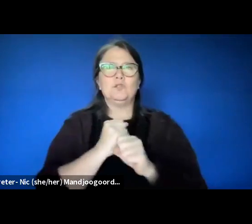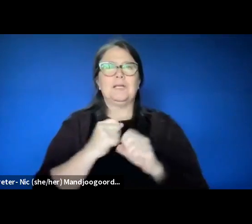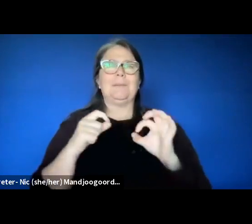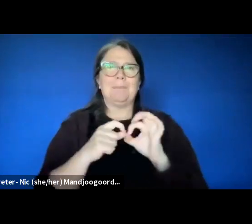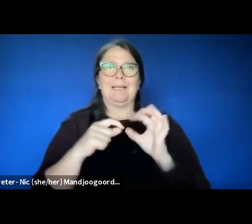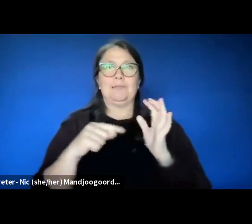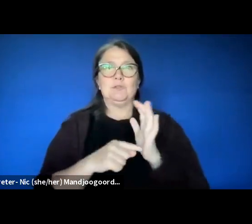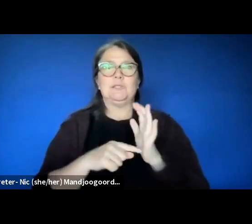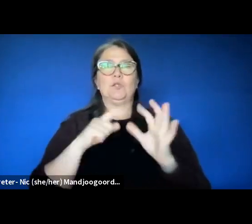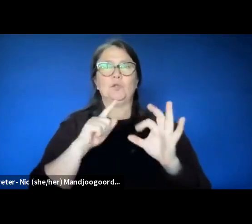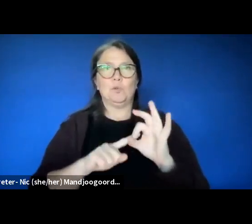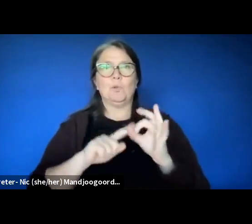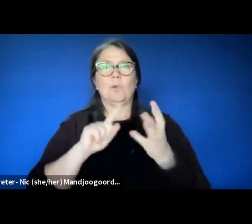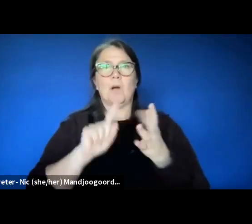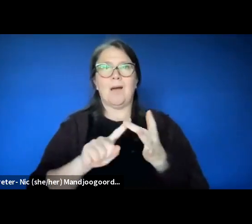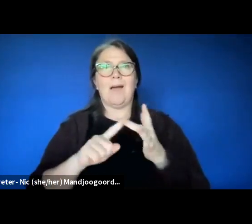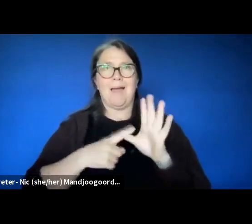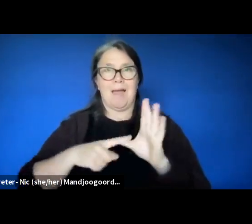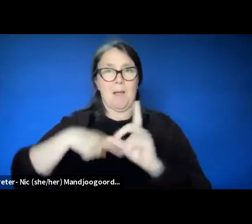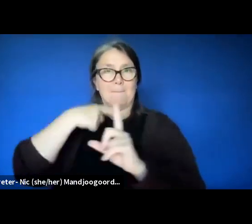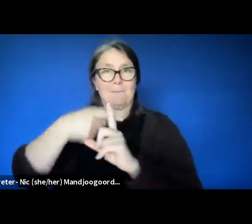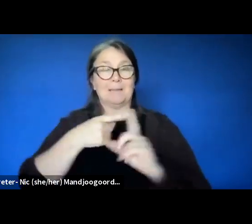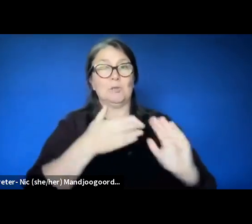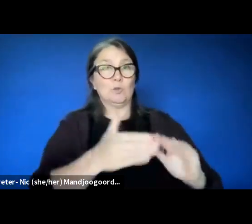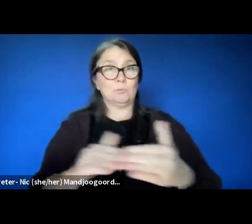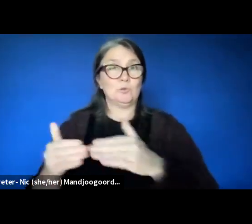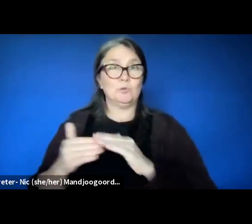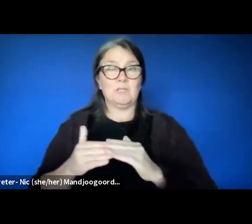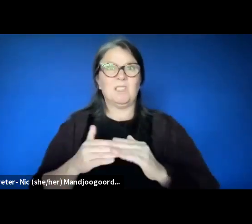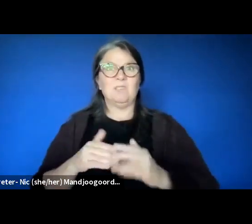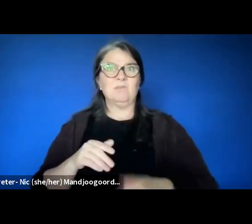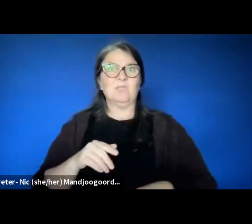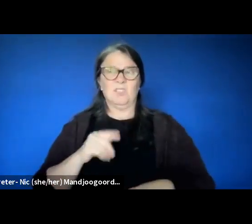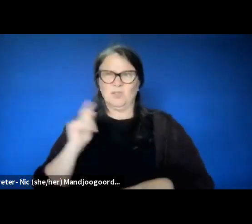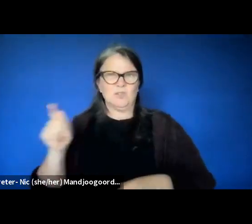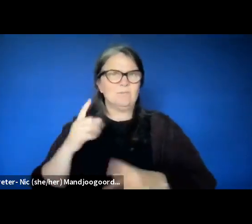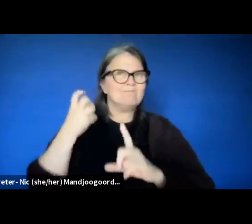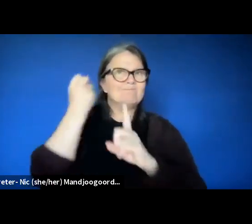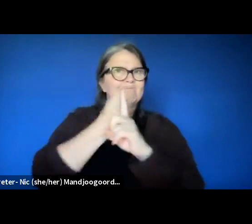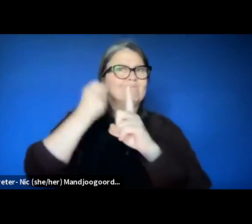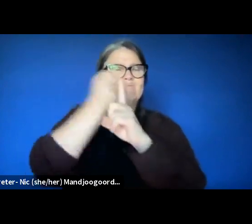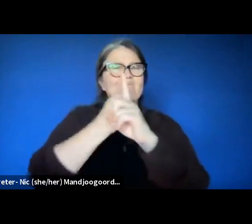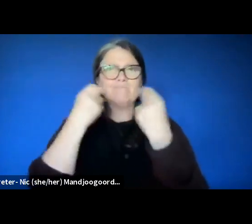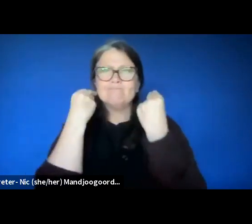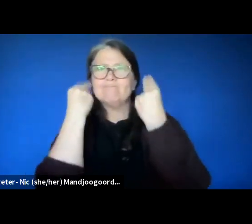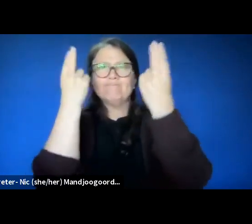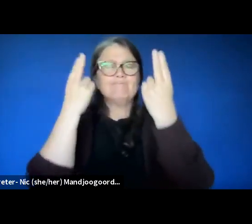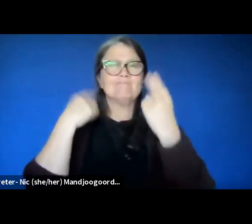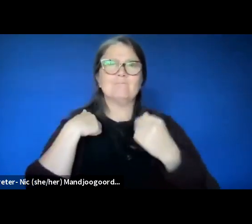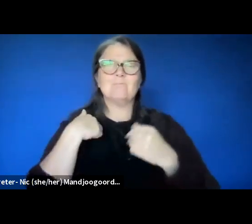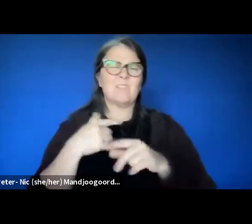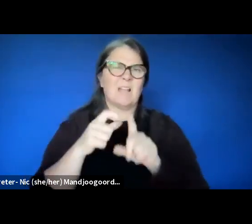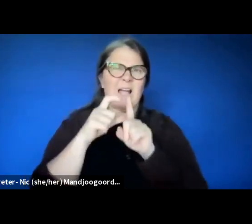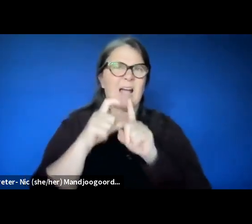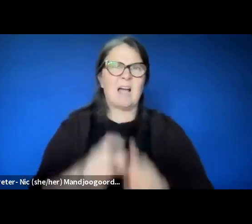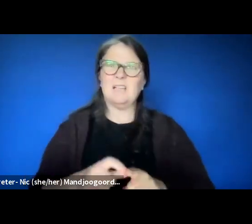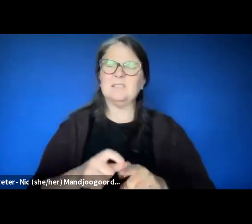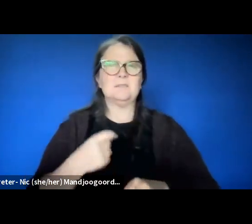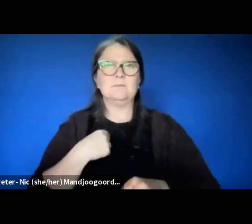t and tangible change the t and tangible change the LGBT Q plus and tangible change the LGBT Q plus community. The Change maker of the year has gotten their hands dirty fighter gotten their hands dirty fighting hard and. speaking speaking up in order to